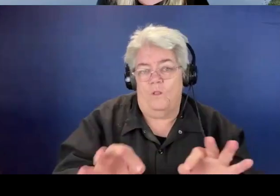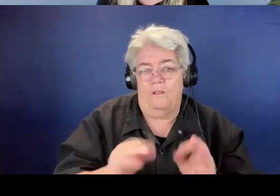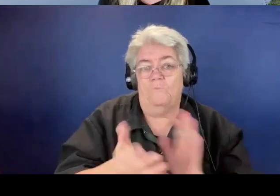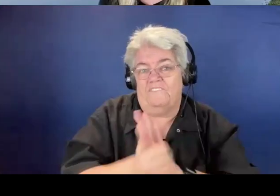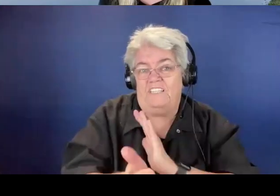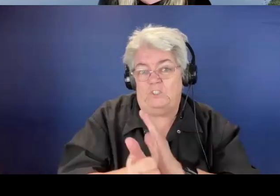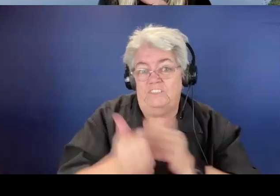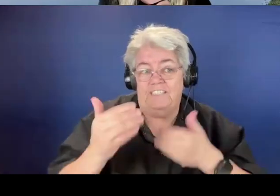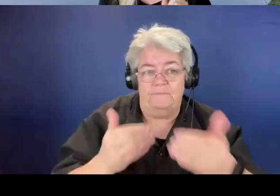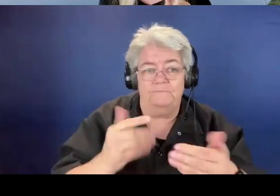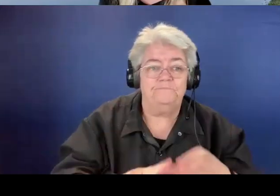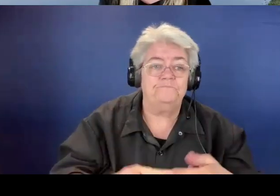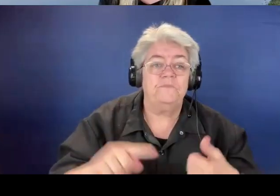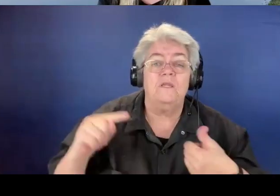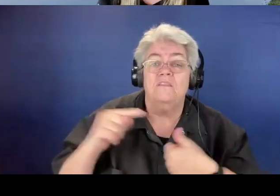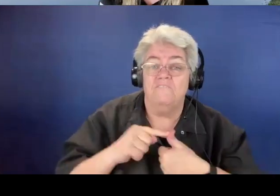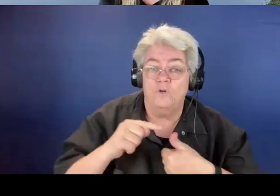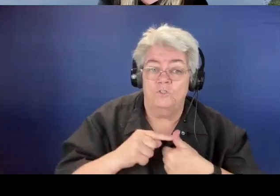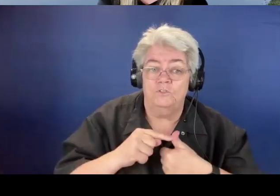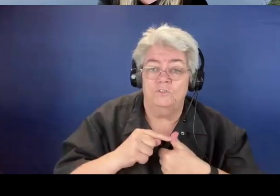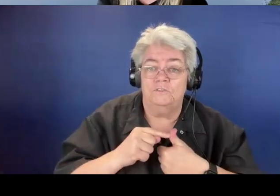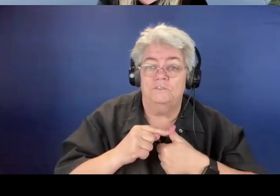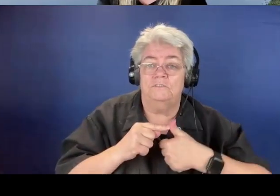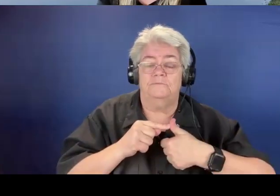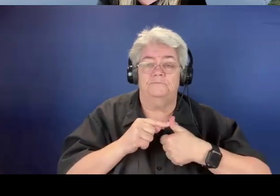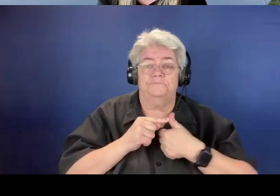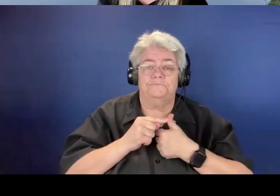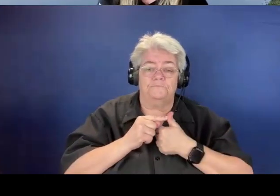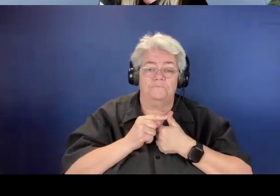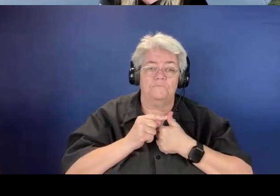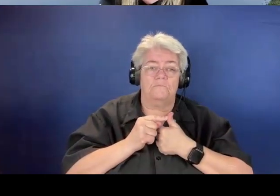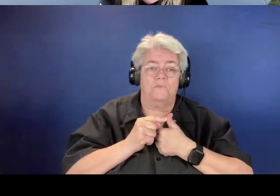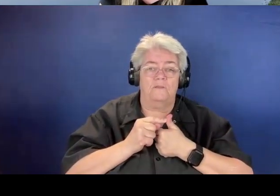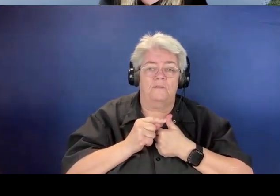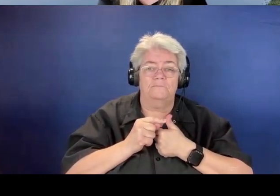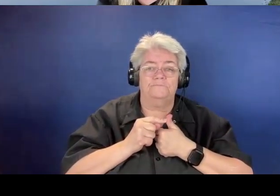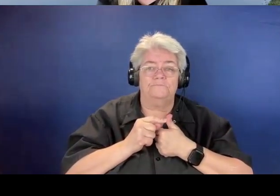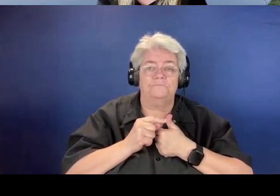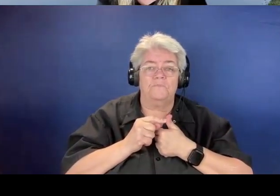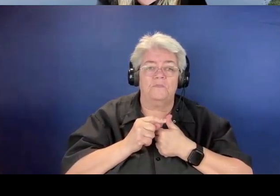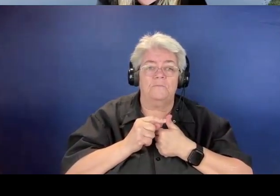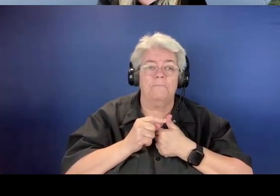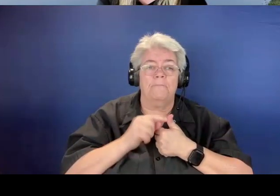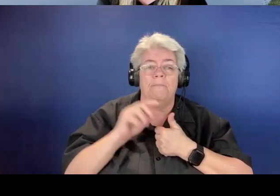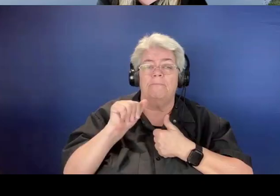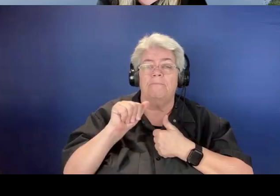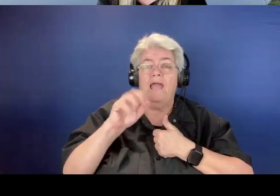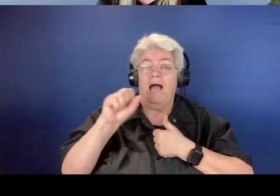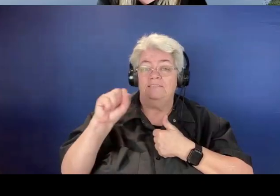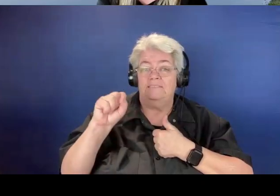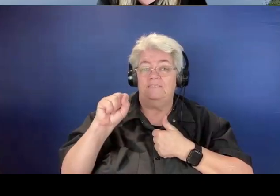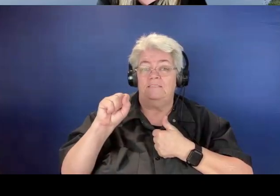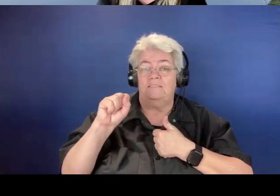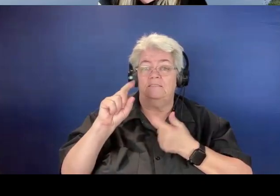The first the A of this AEIOU is the access to sounds of the language.